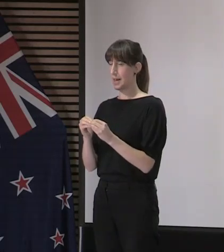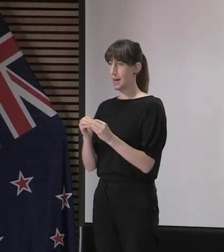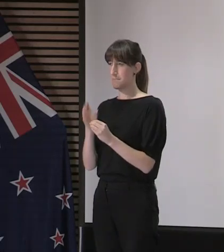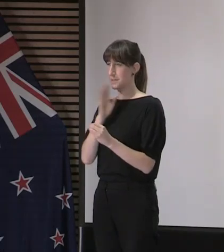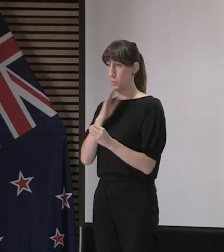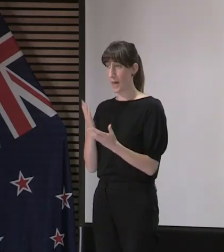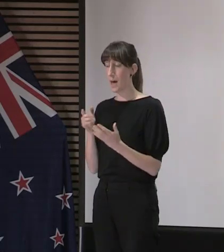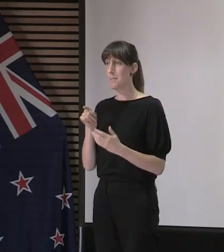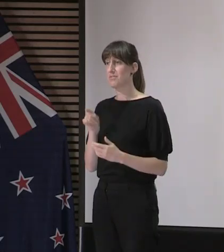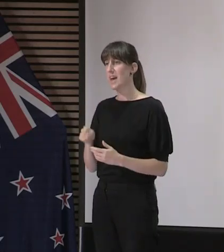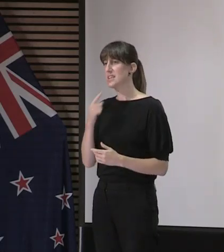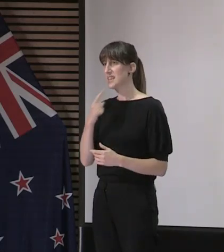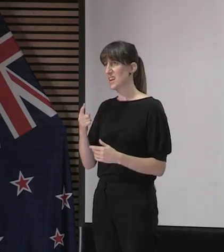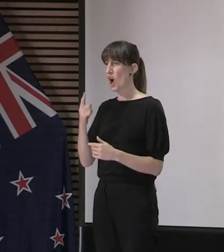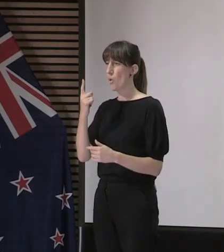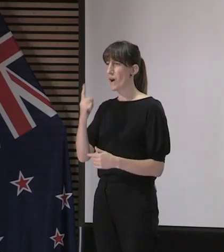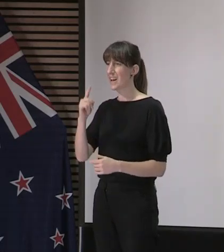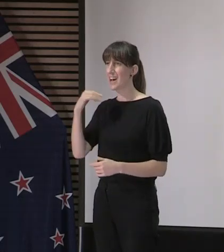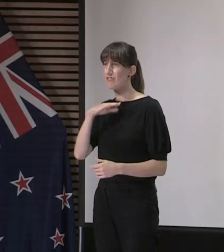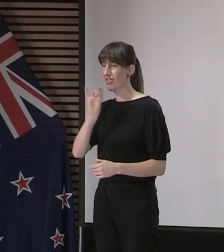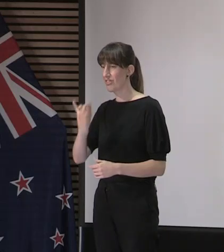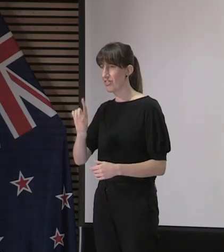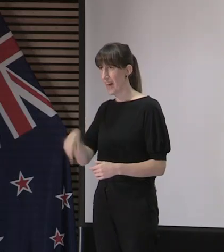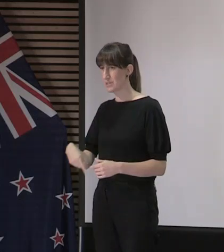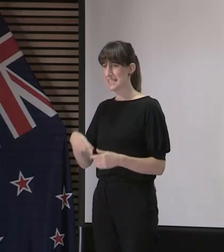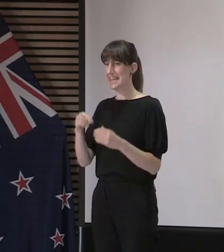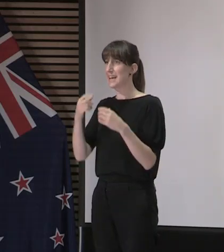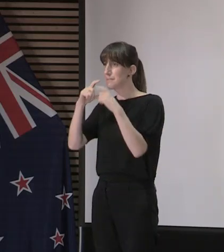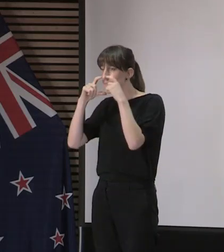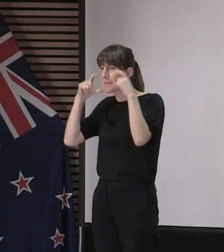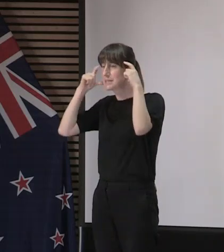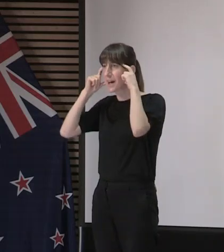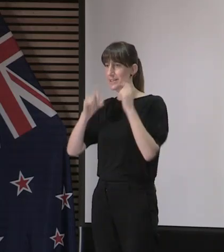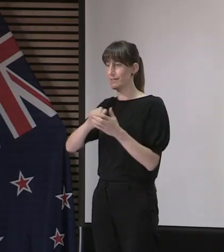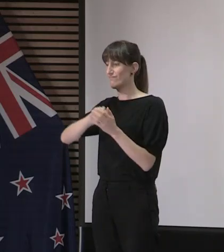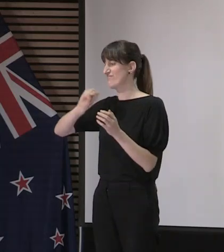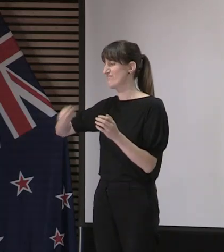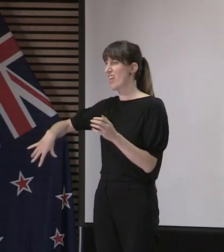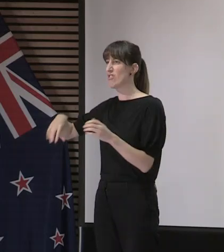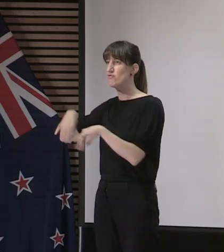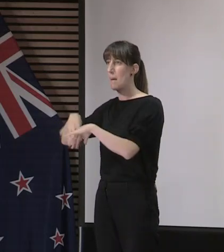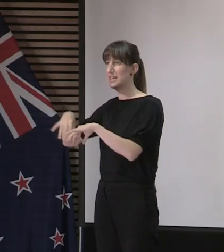Hut valley -- Hutt Valley